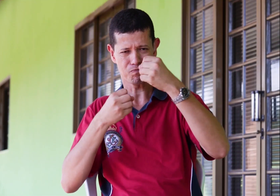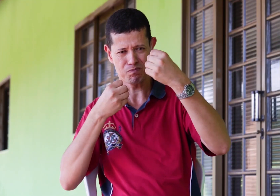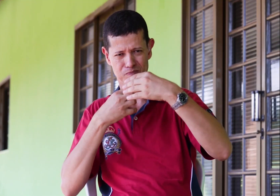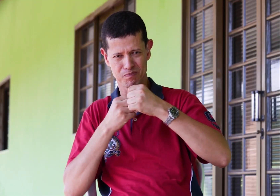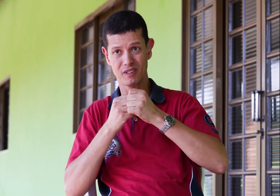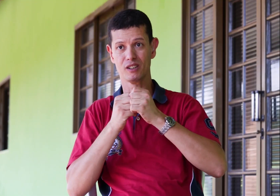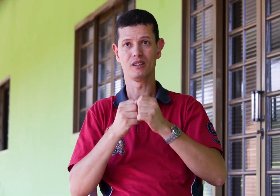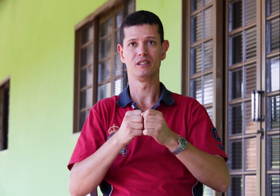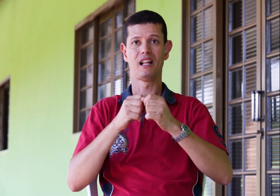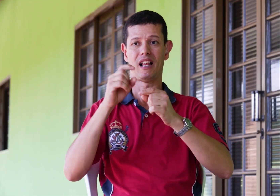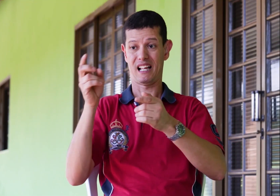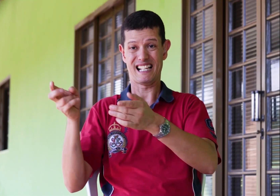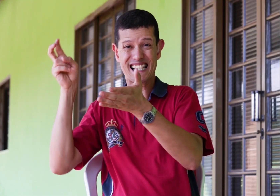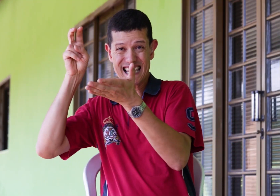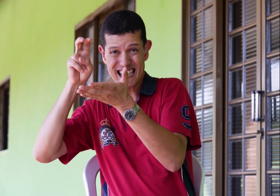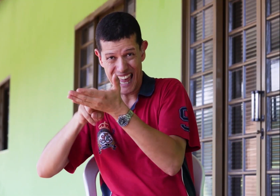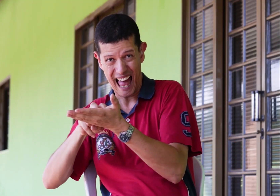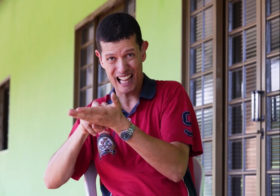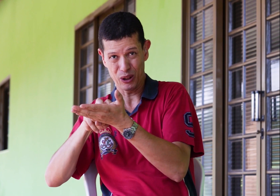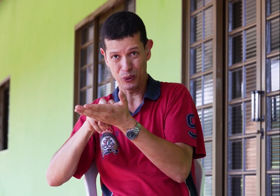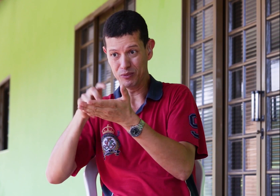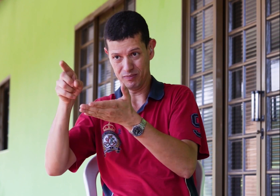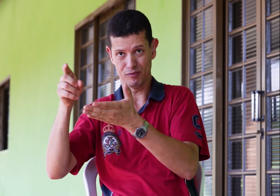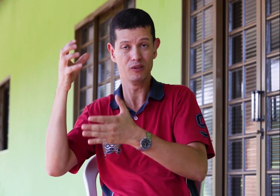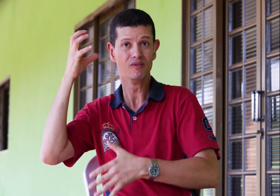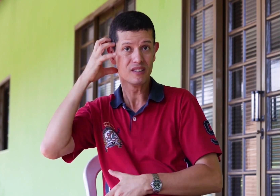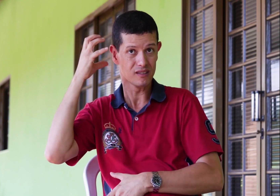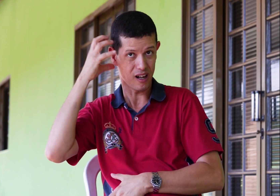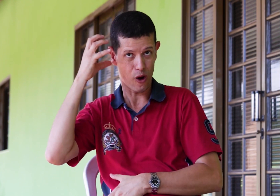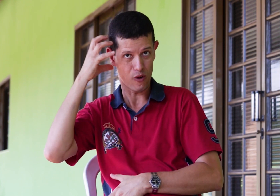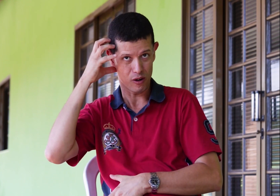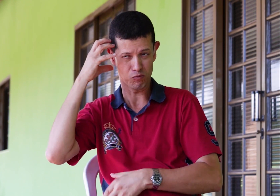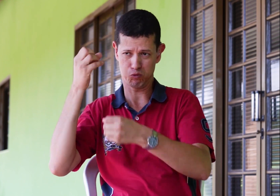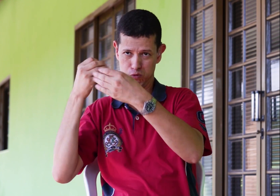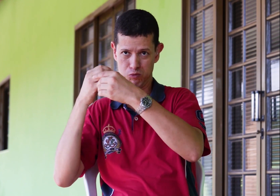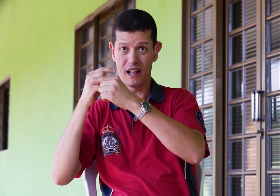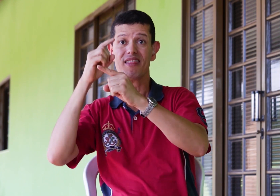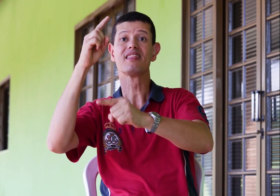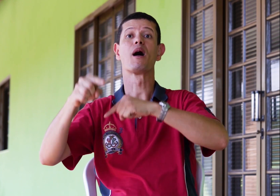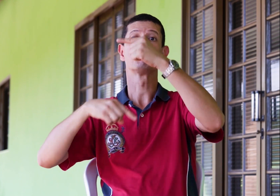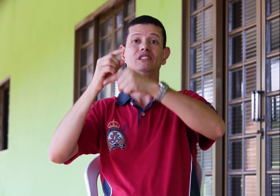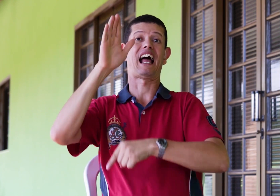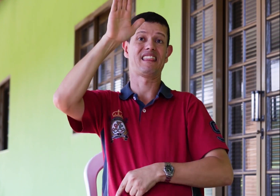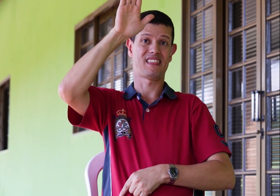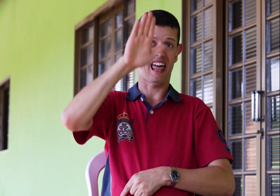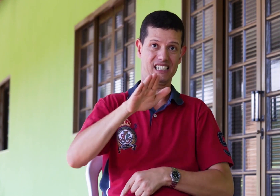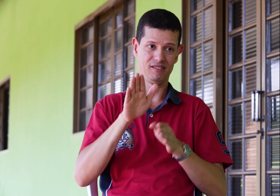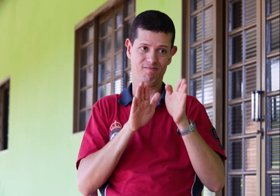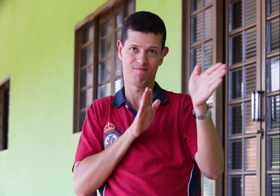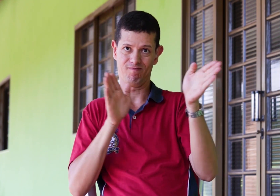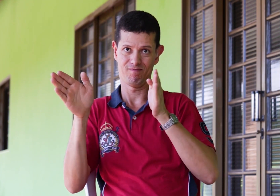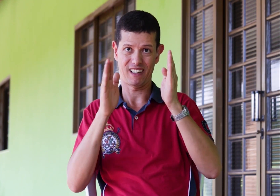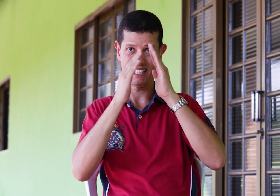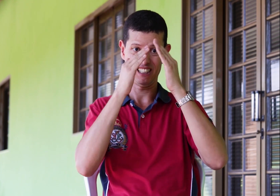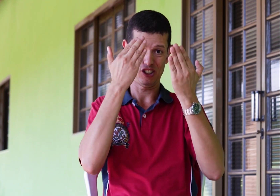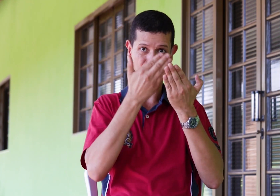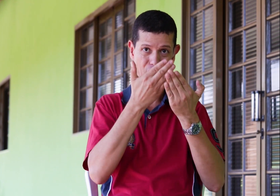In the morning, I was taught at this specialized service inside LEAL and later in the afternoon, I attended school.